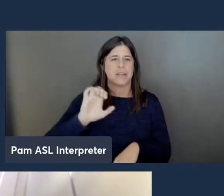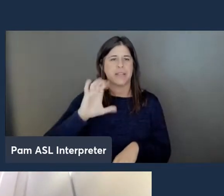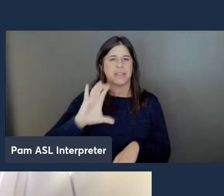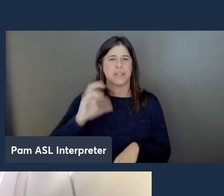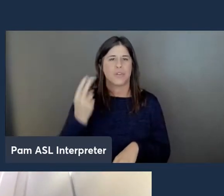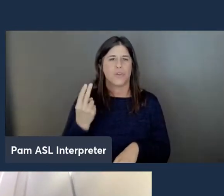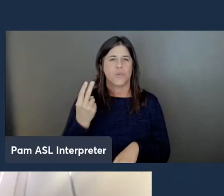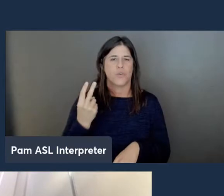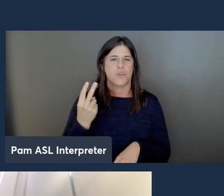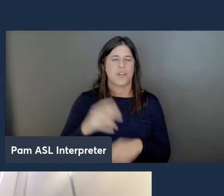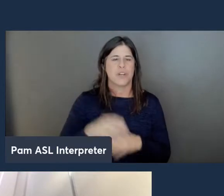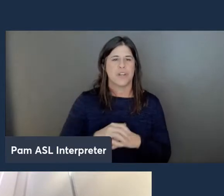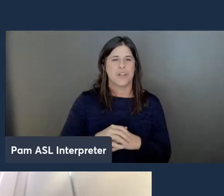Ooh, just spoiled the name. Okay.